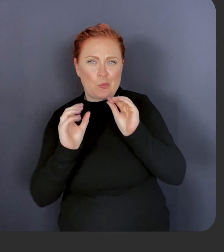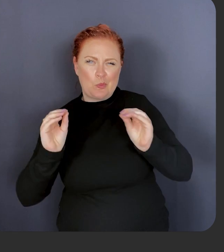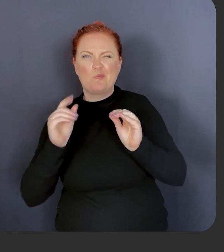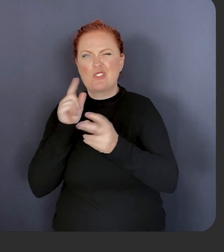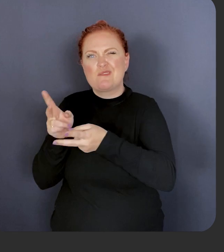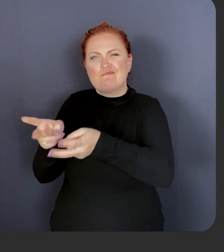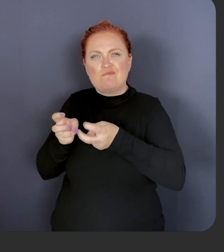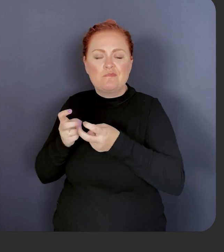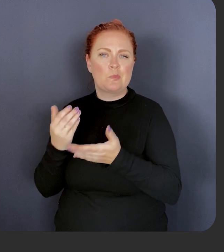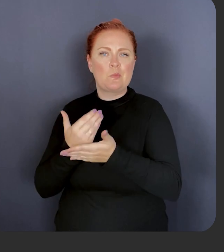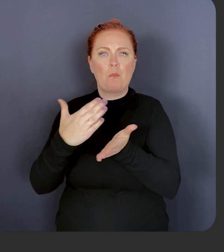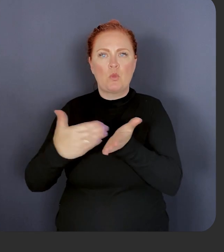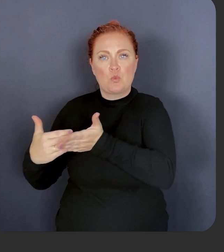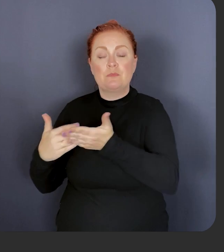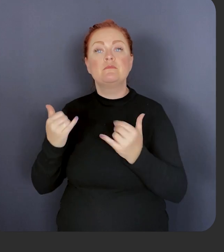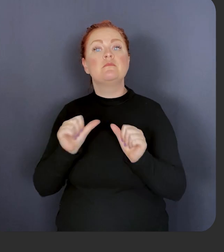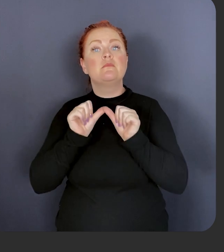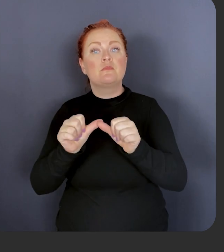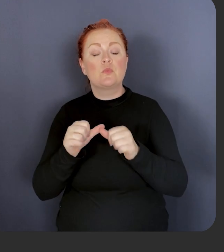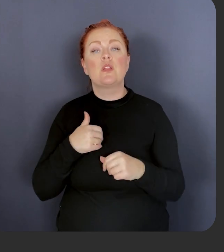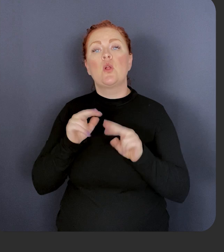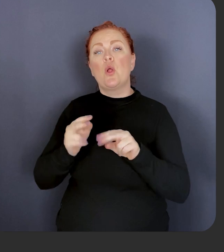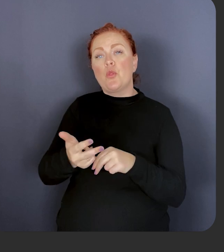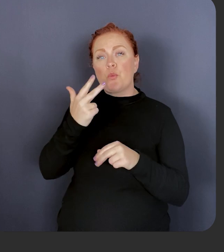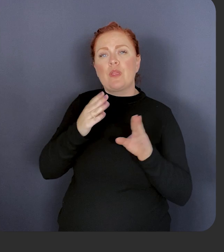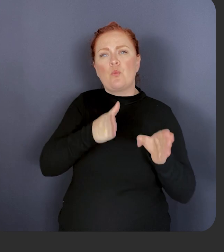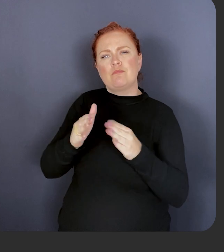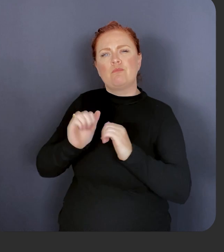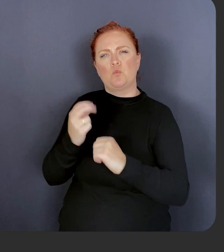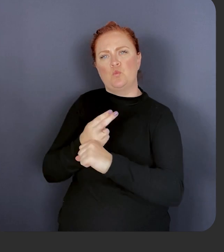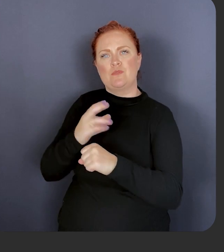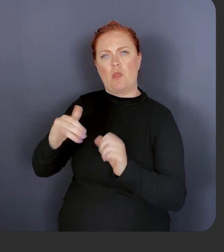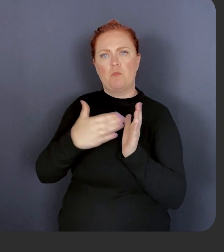We just imported a new module. Let's keep going and look at three ways to use this module.